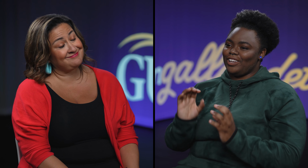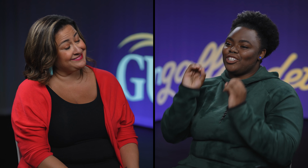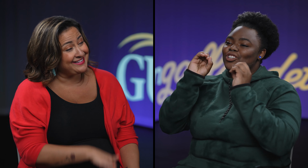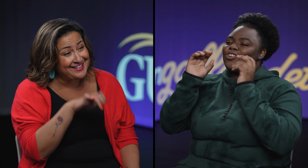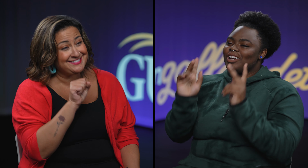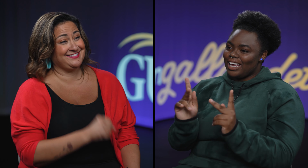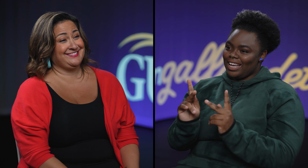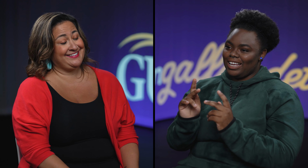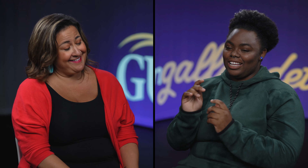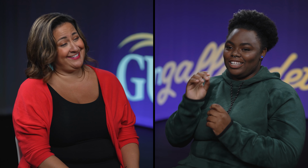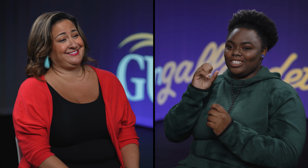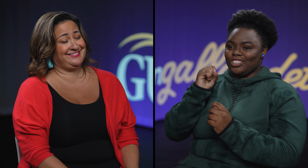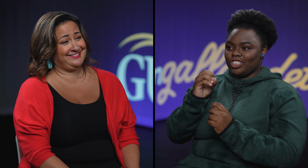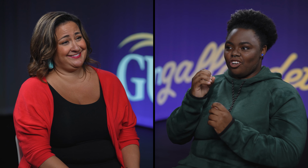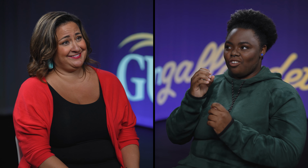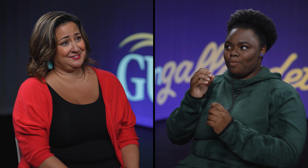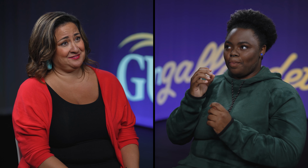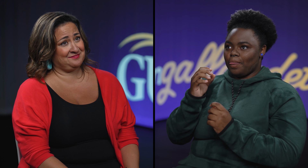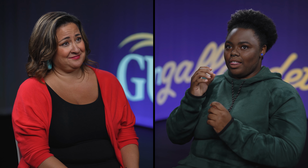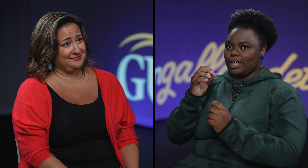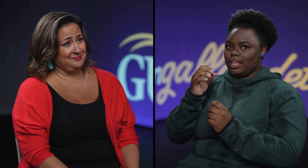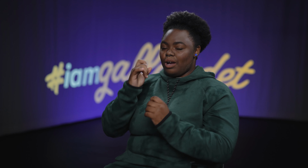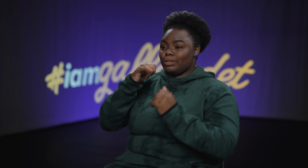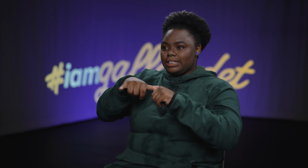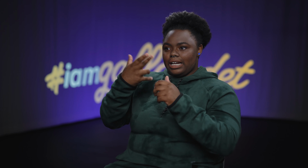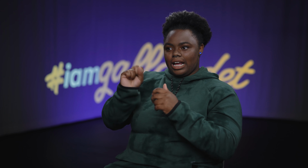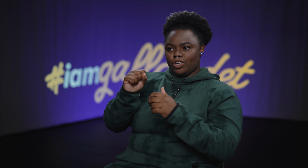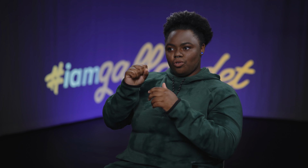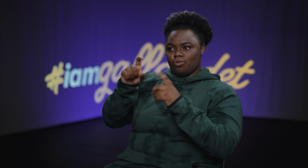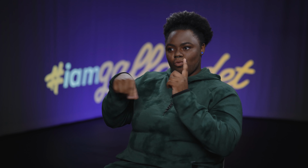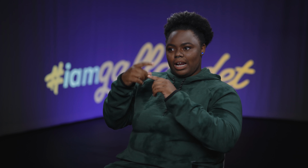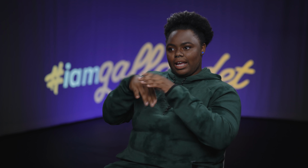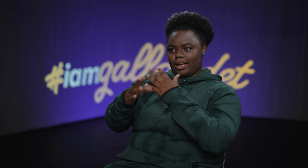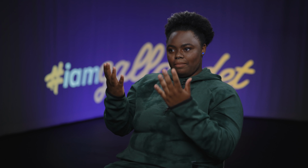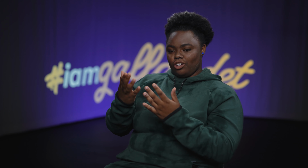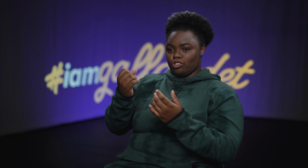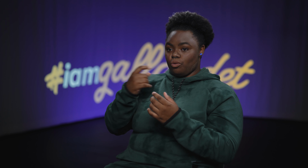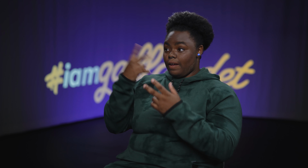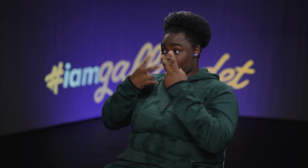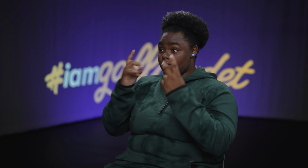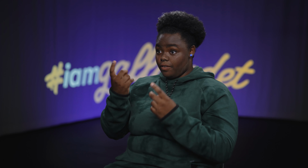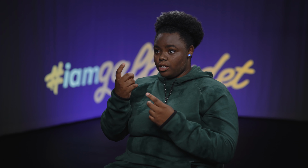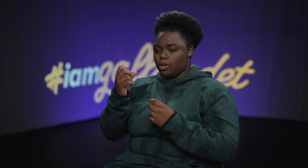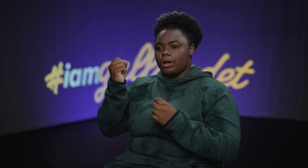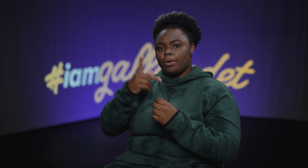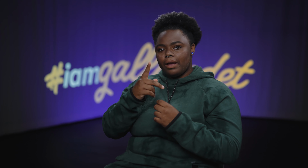Yes! So, I was still in high school when I came here. When I first visited, and then went back home,